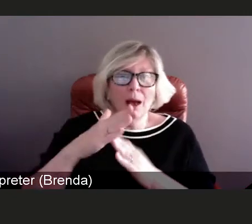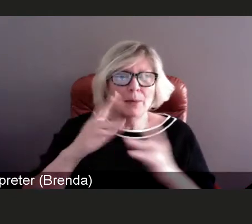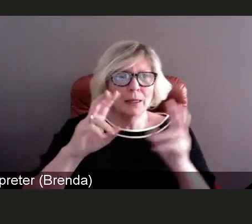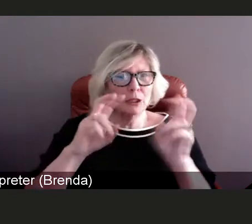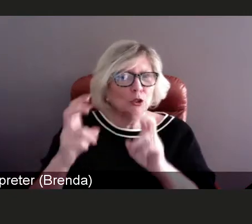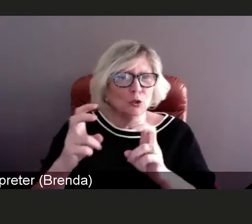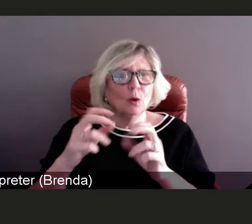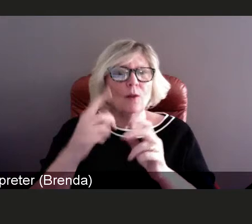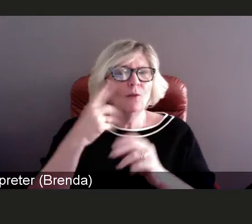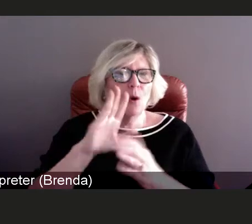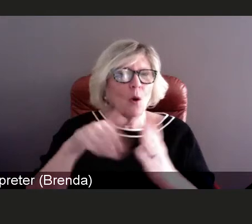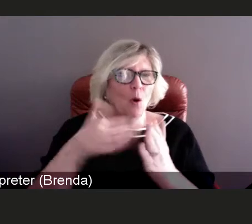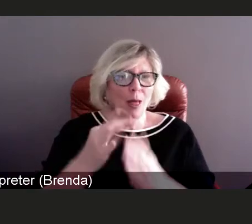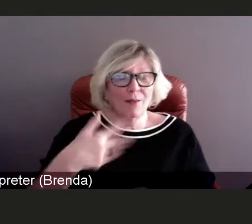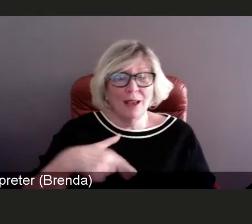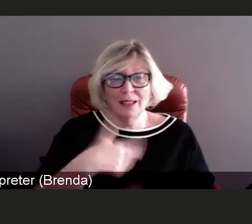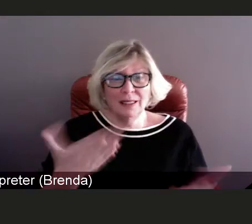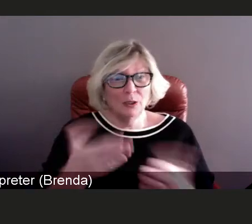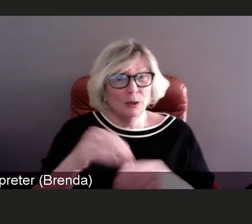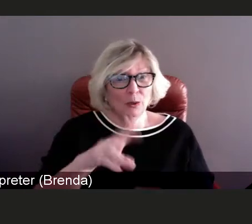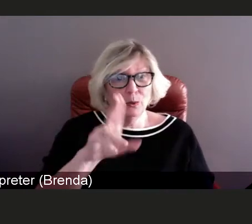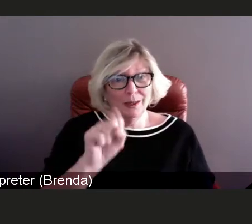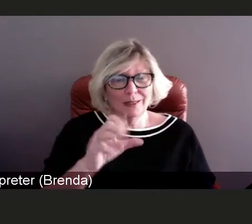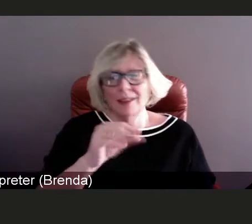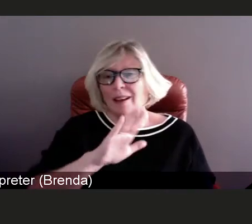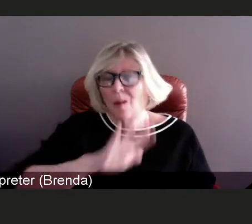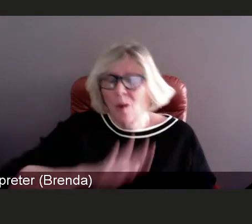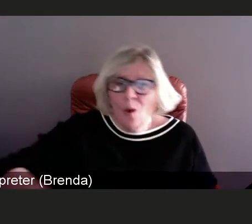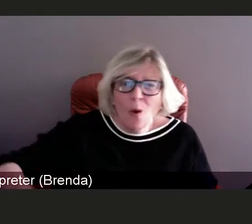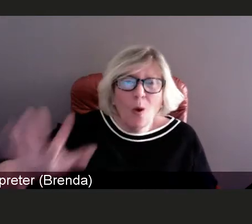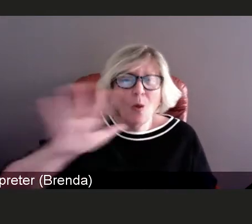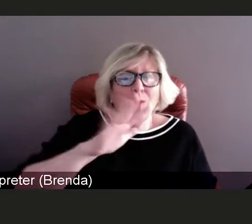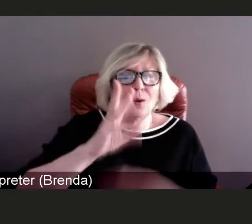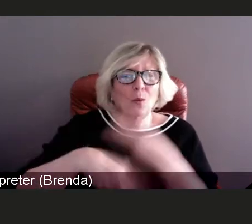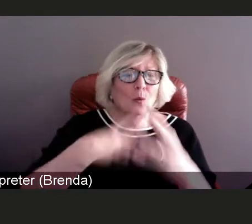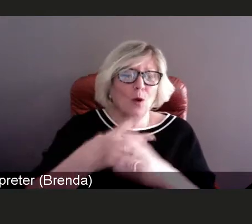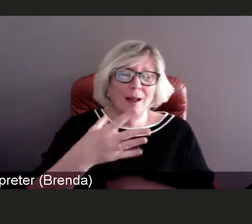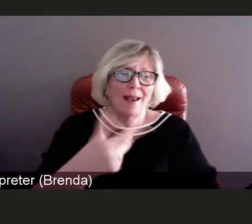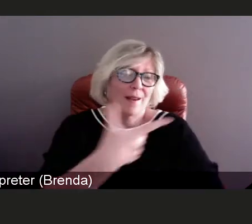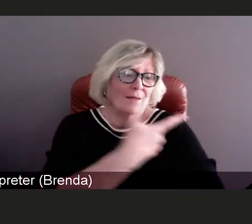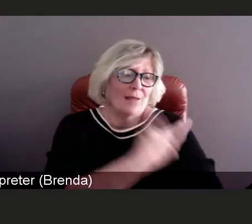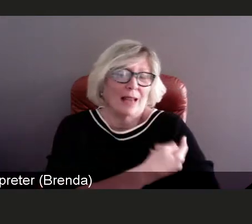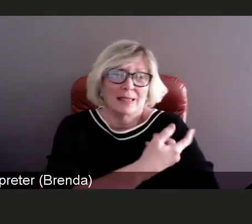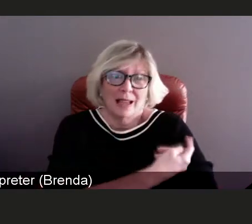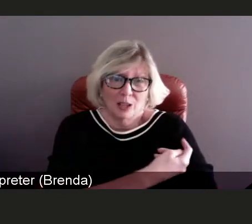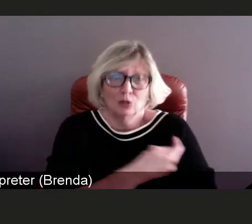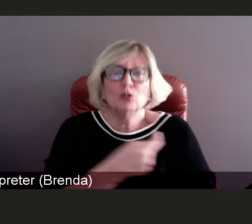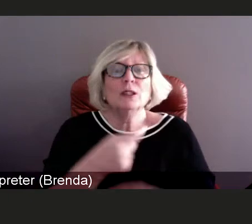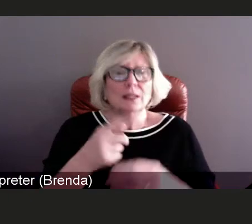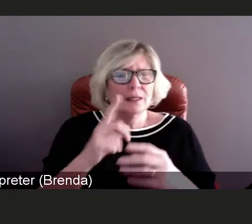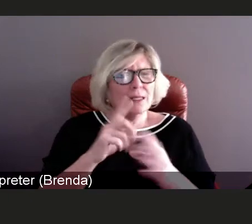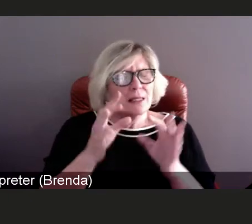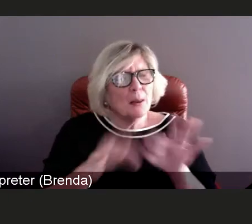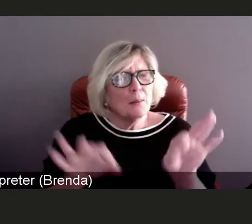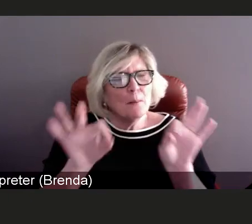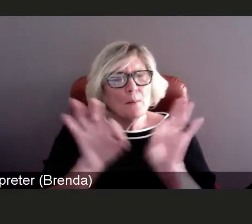in the United States as well as around the world and that the vaccination issue is so important for so many people.